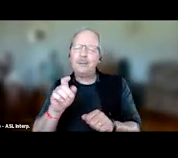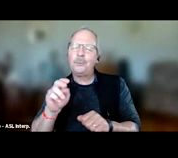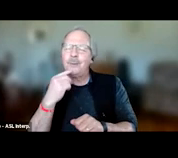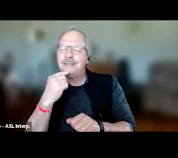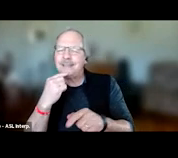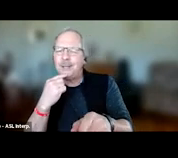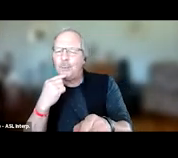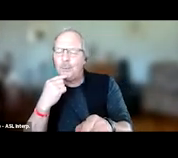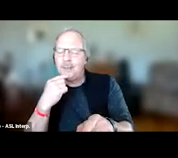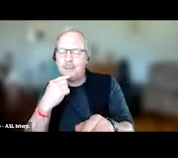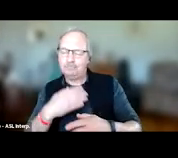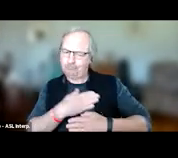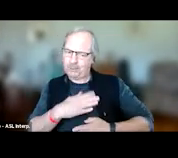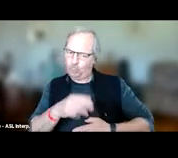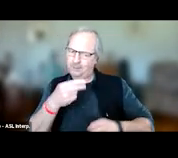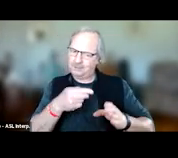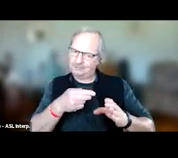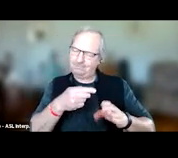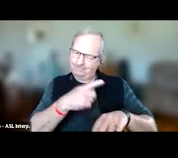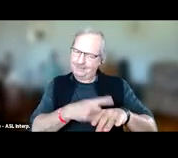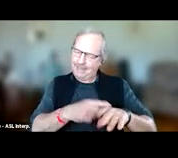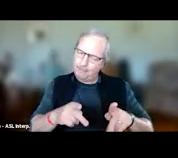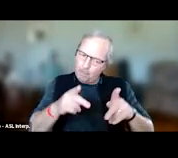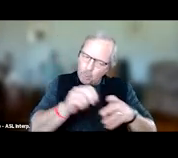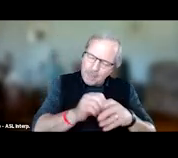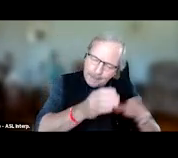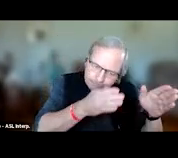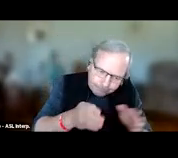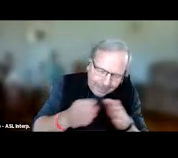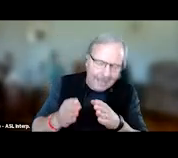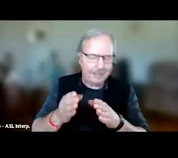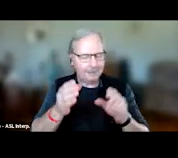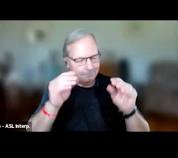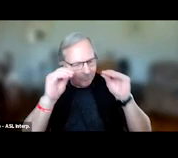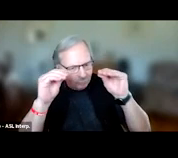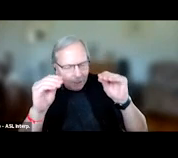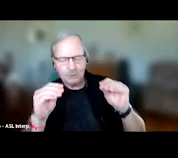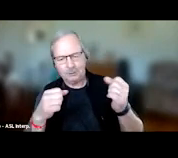into planning and instruction and support. We appreciate your patience that you give us